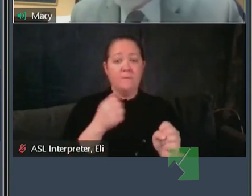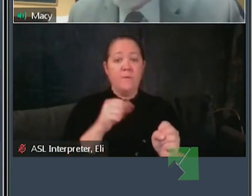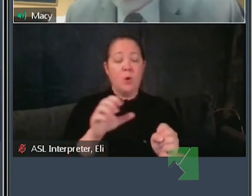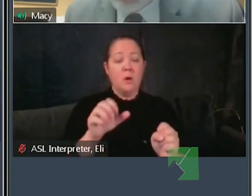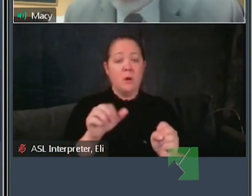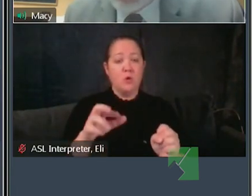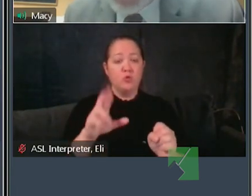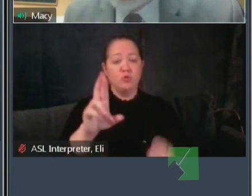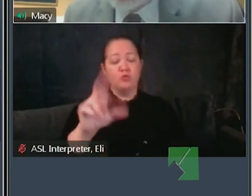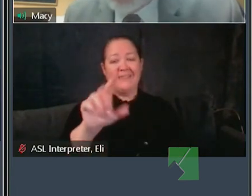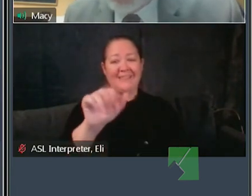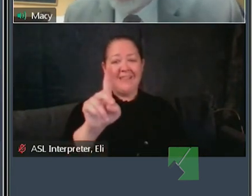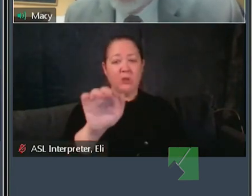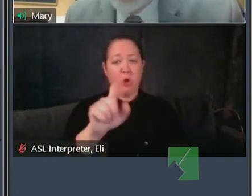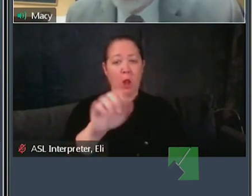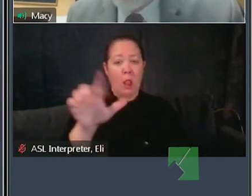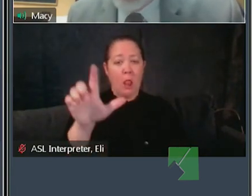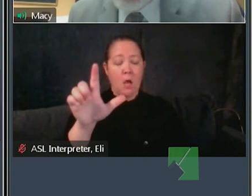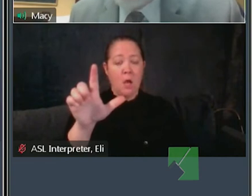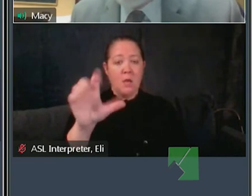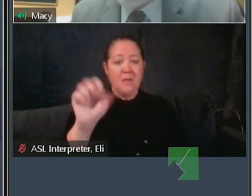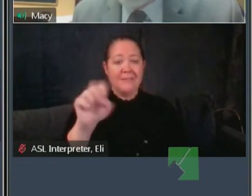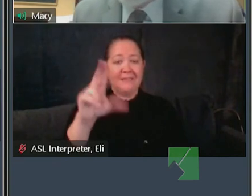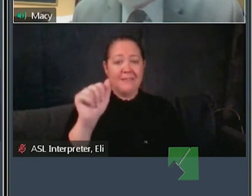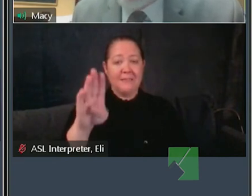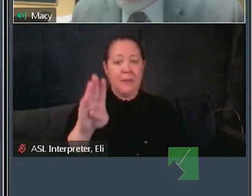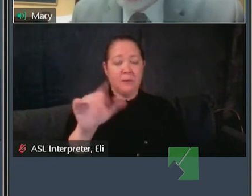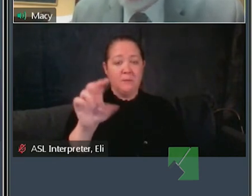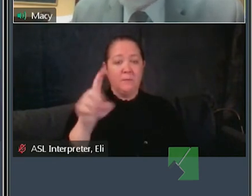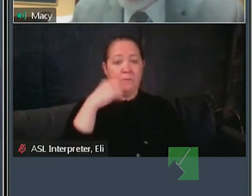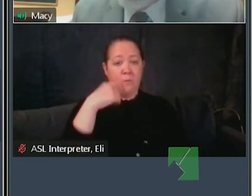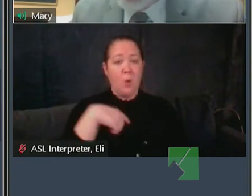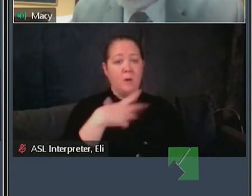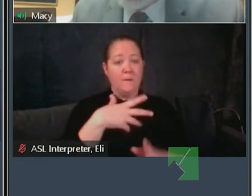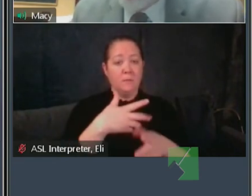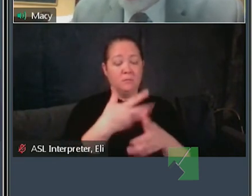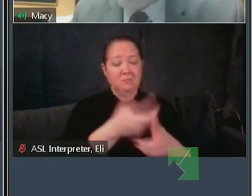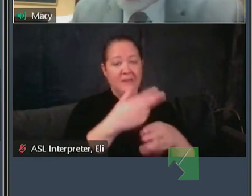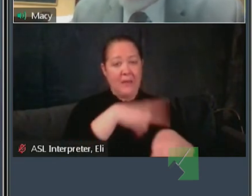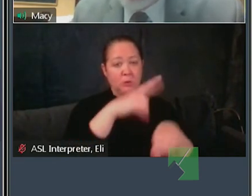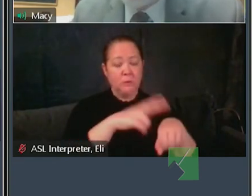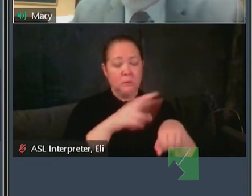better utilize the natural drain feed to facilitate the planning of higher density, one family,